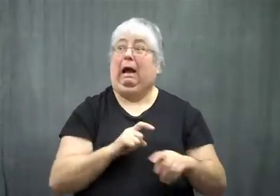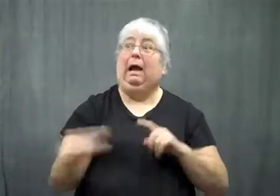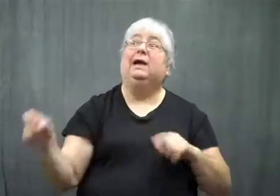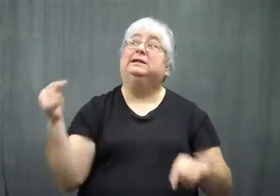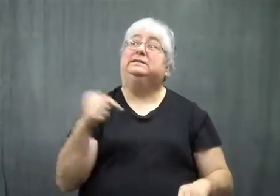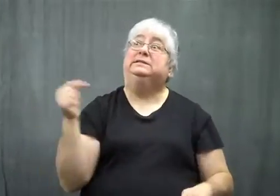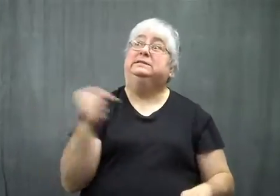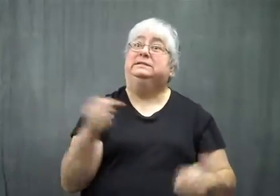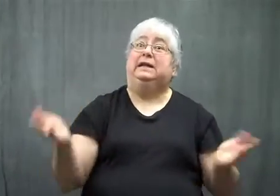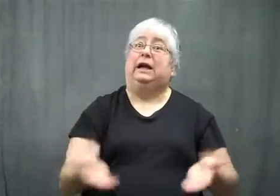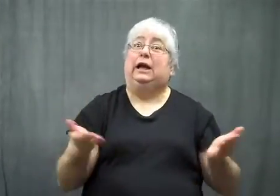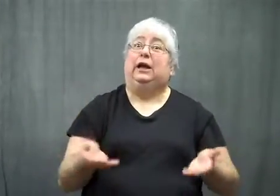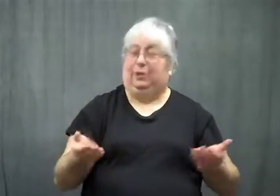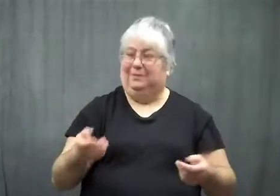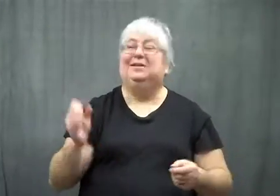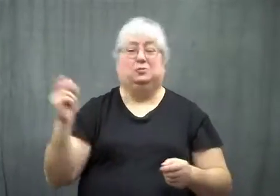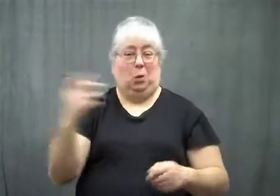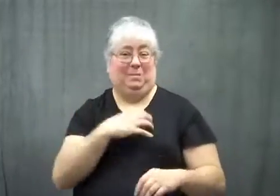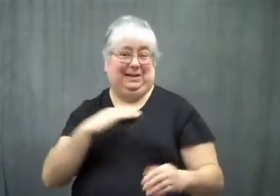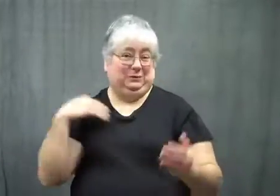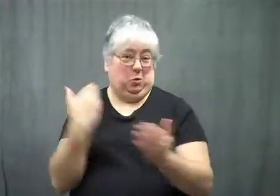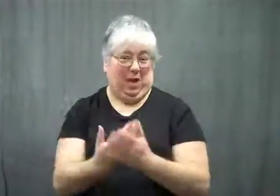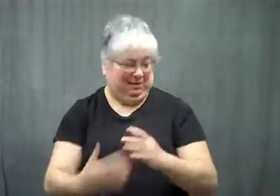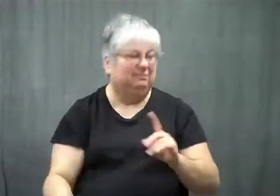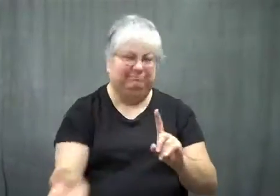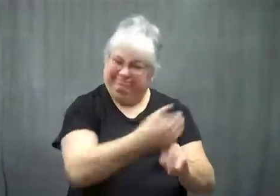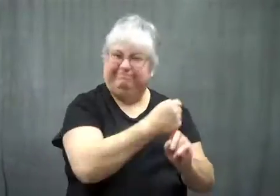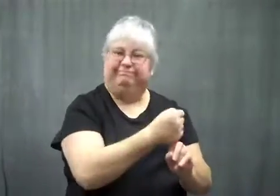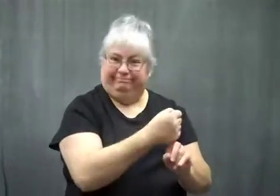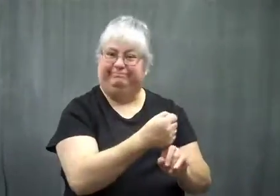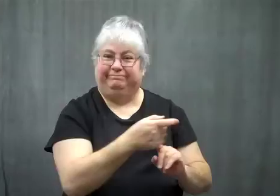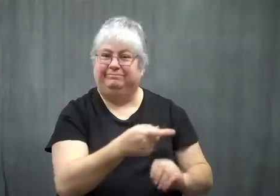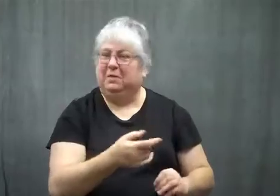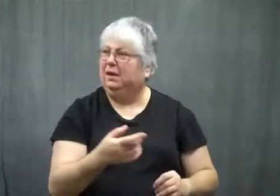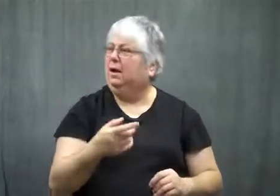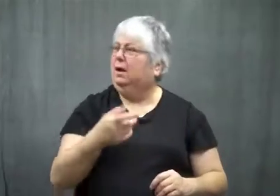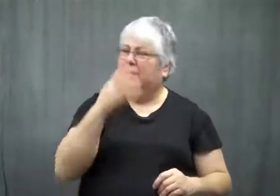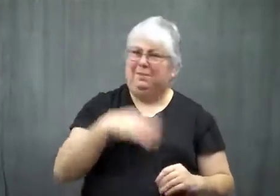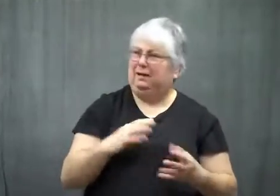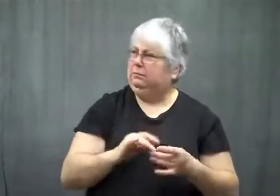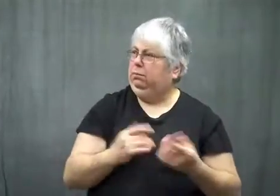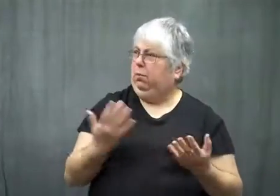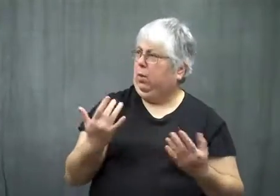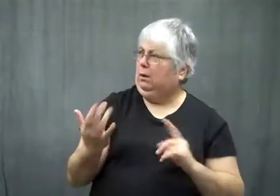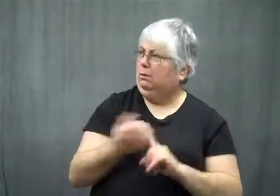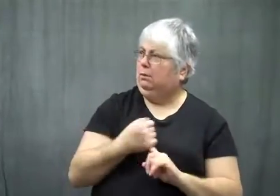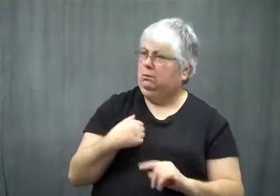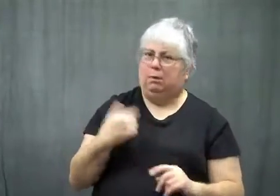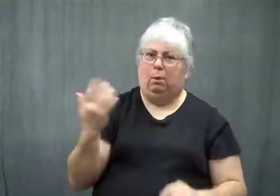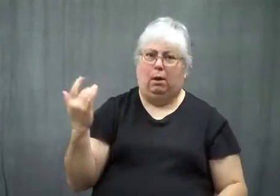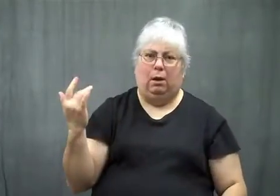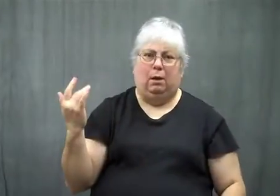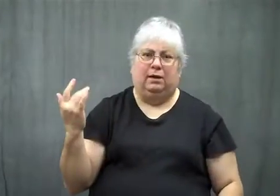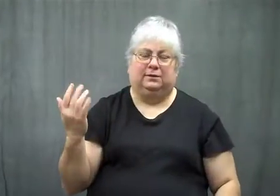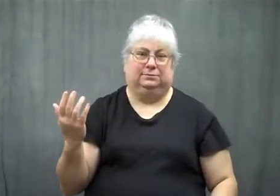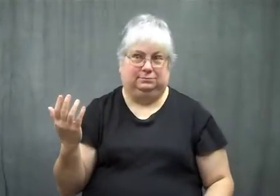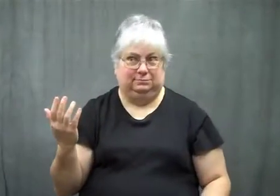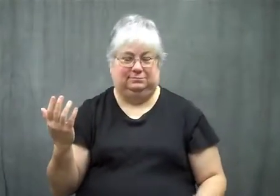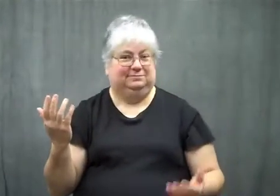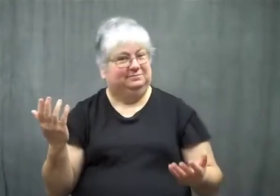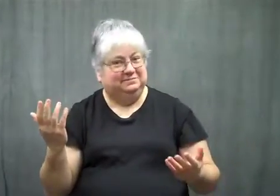They called the police and told them he was there.